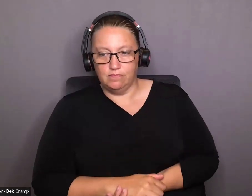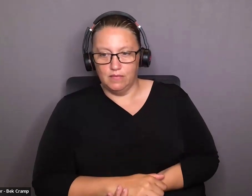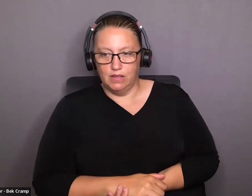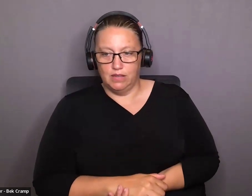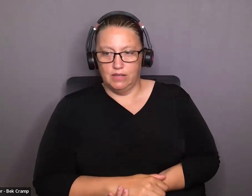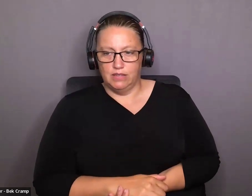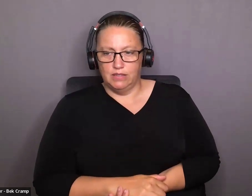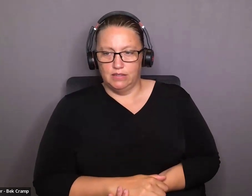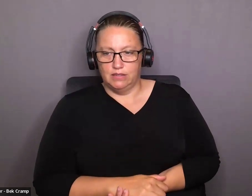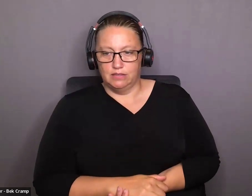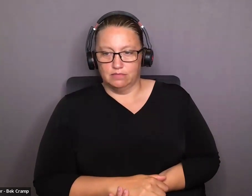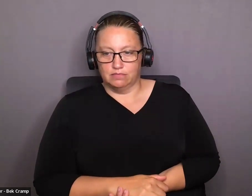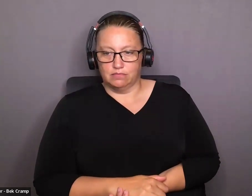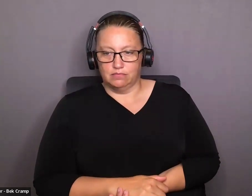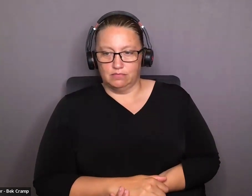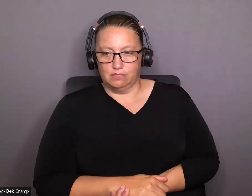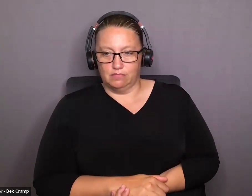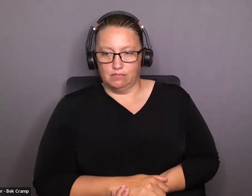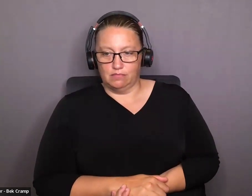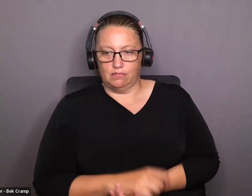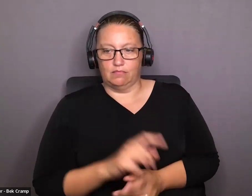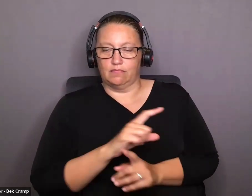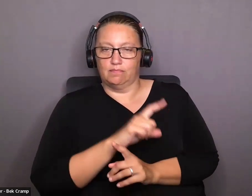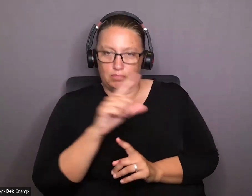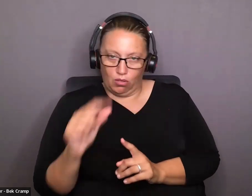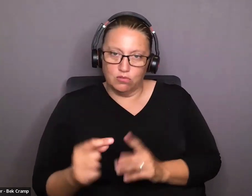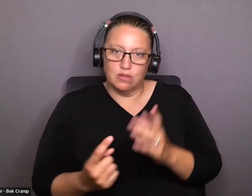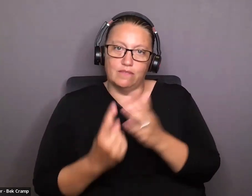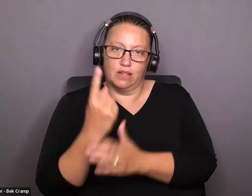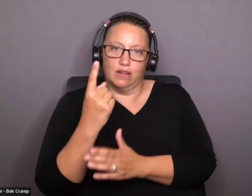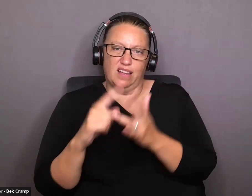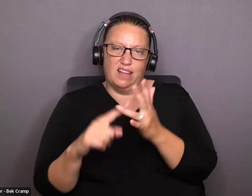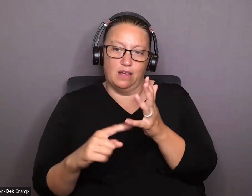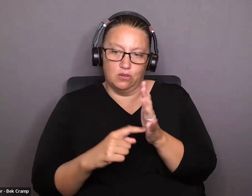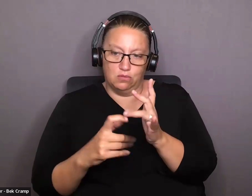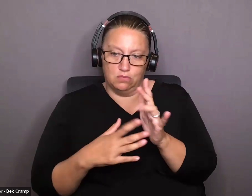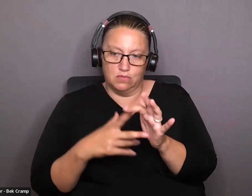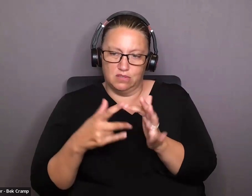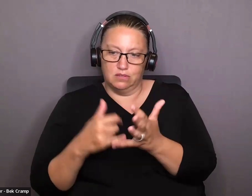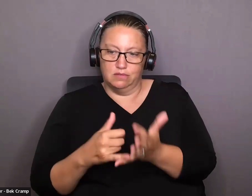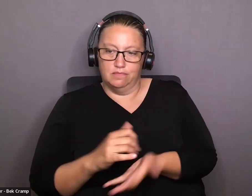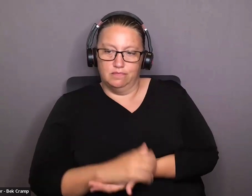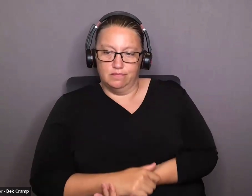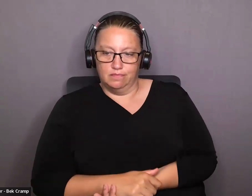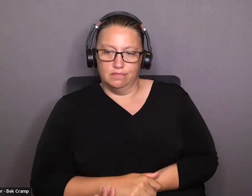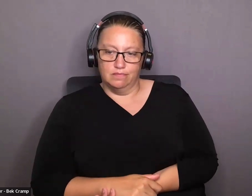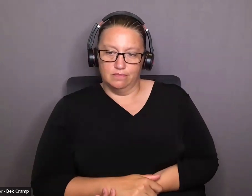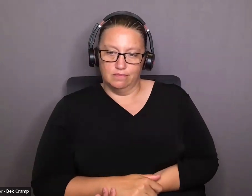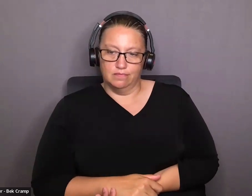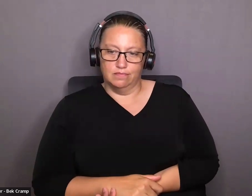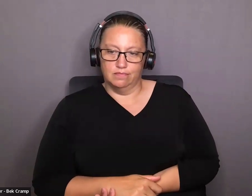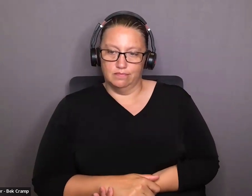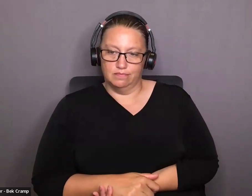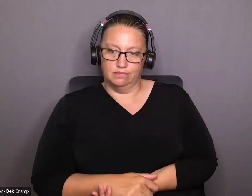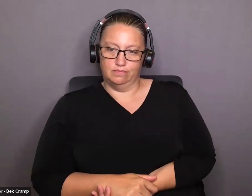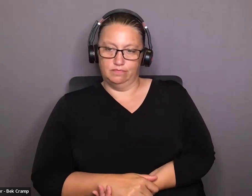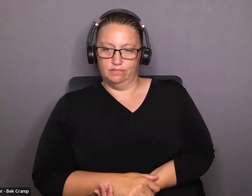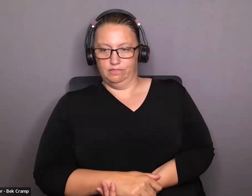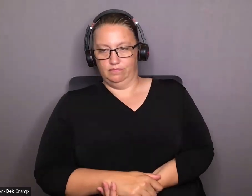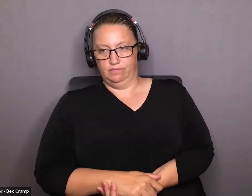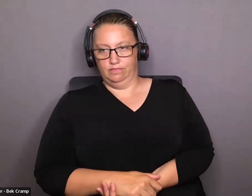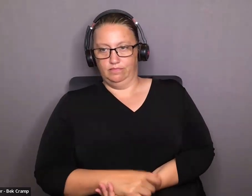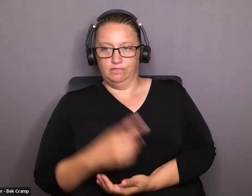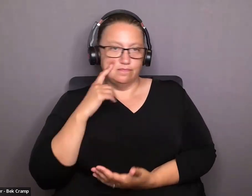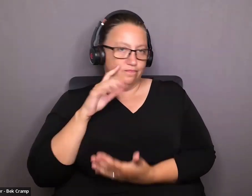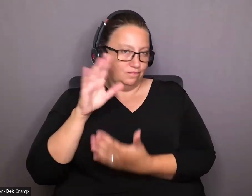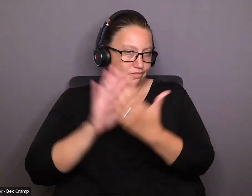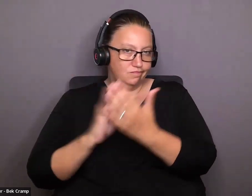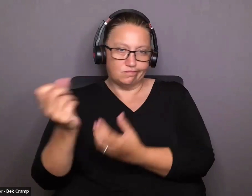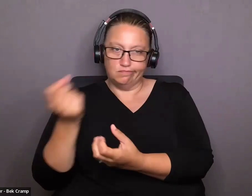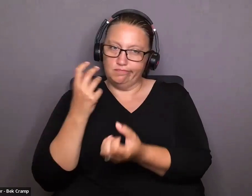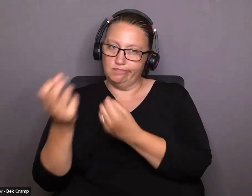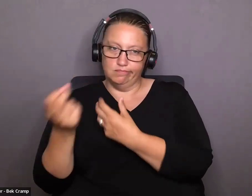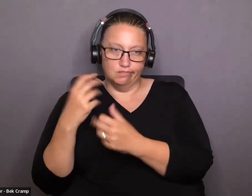our post event outcomes. So again, just having a look at the chat to see what is coming in.